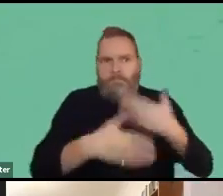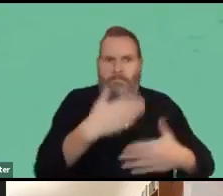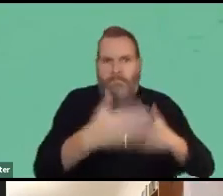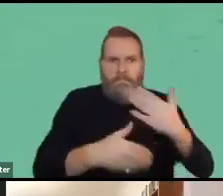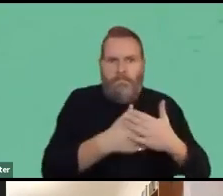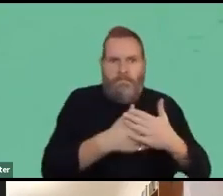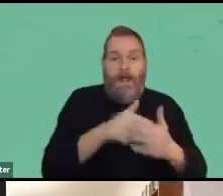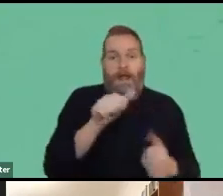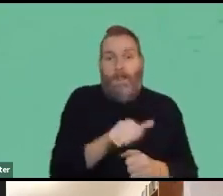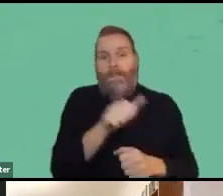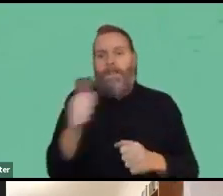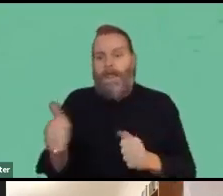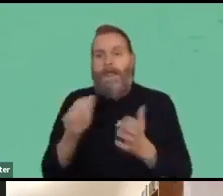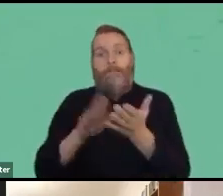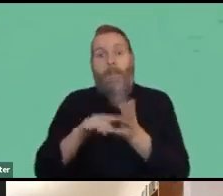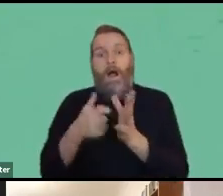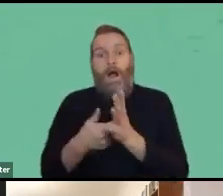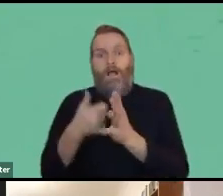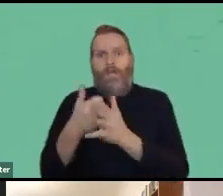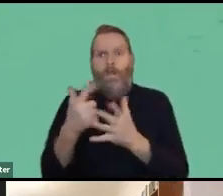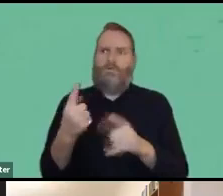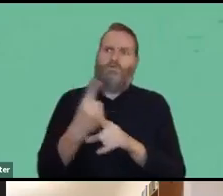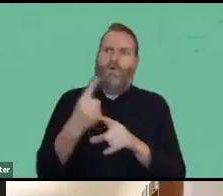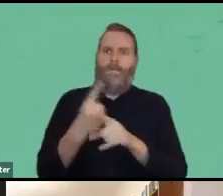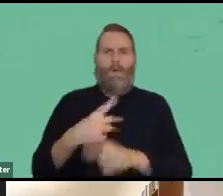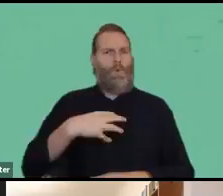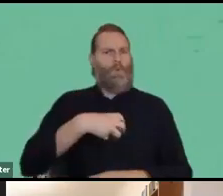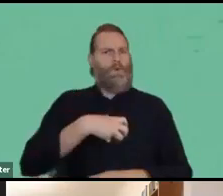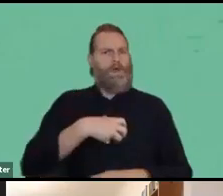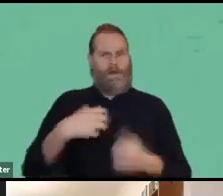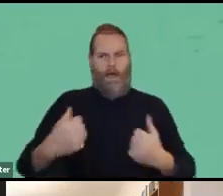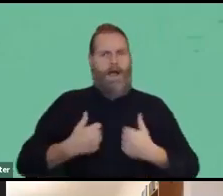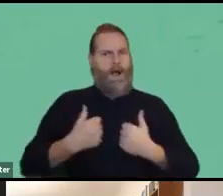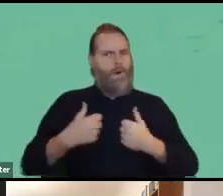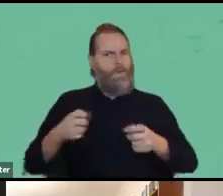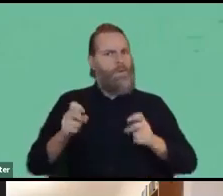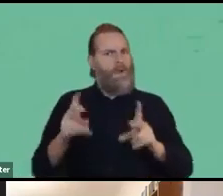then open it up for any questions or comments that any of you have for either Rachel or Mark